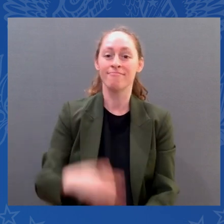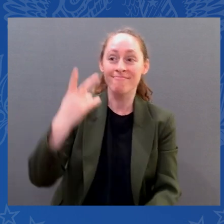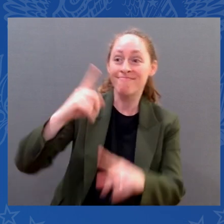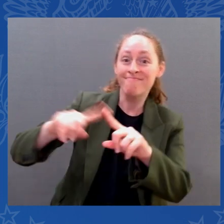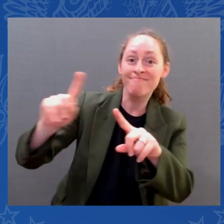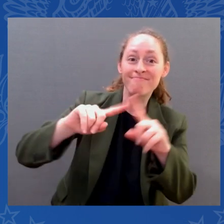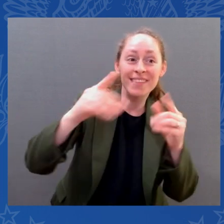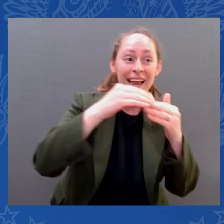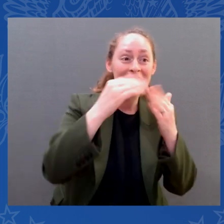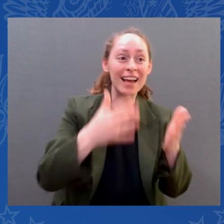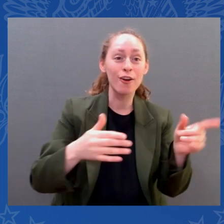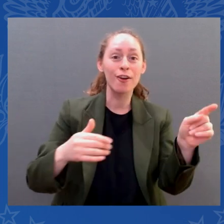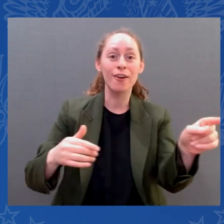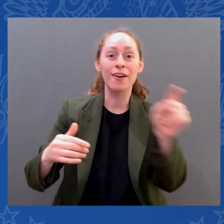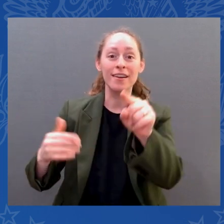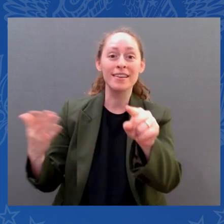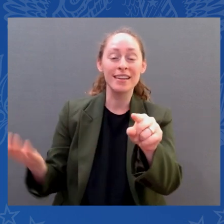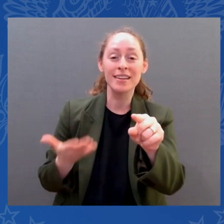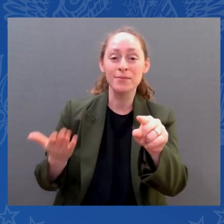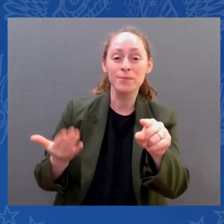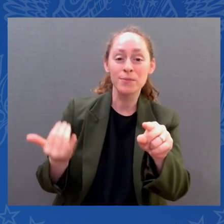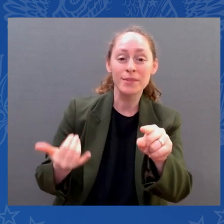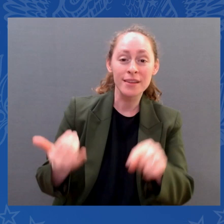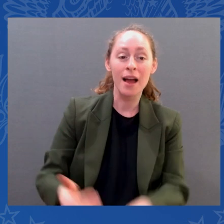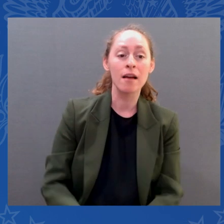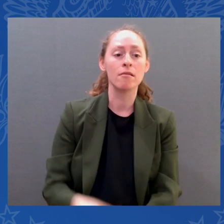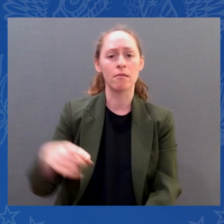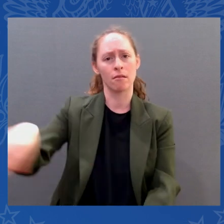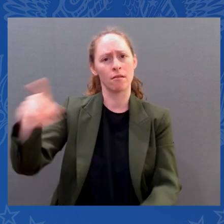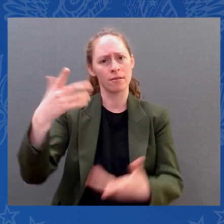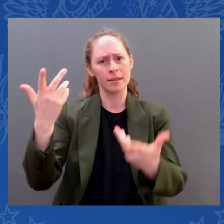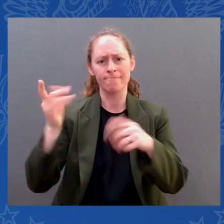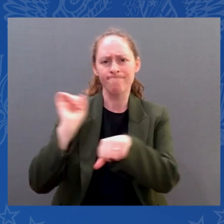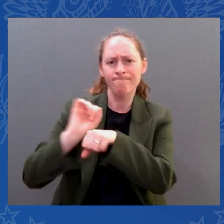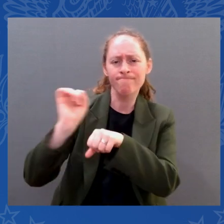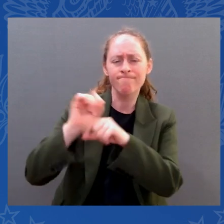[Narasaki] and -- and Karen Korematsu. Where -- where are you? Where are the Karens?